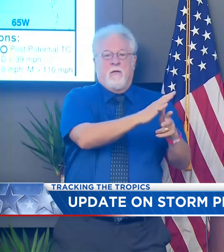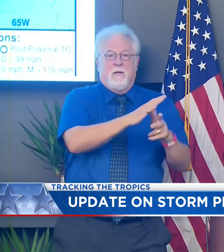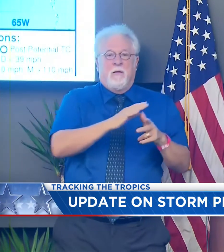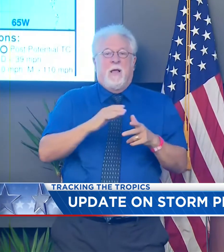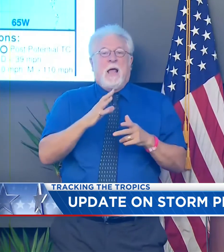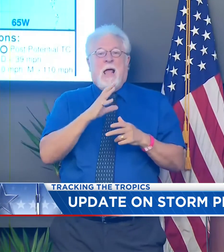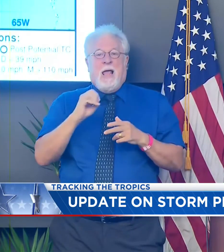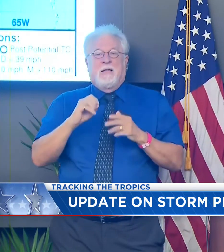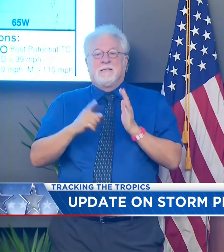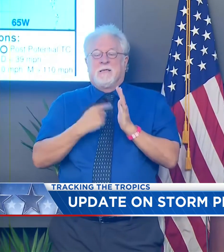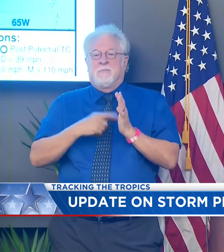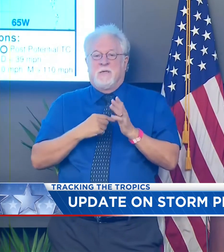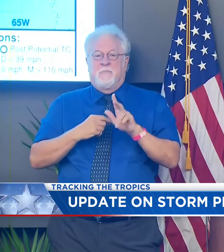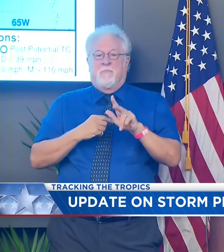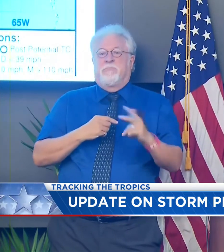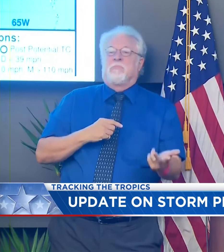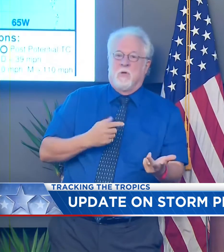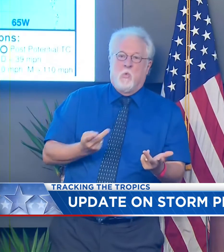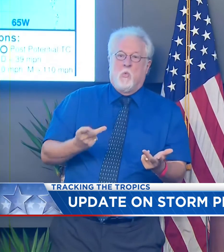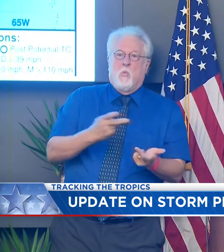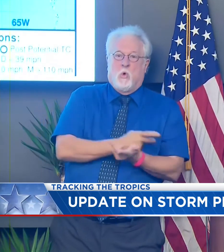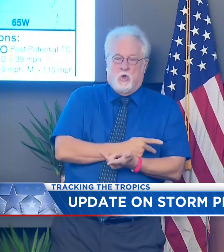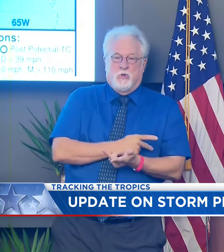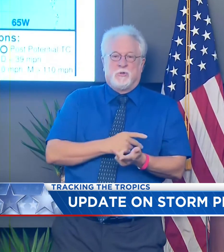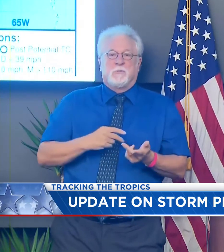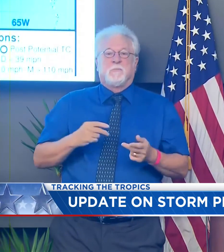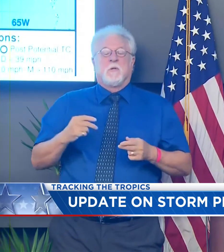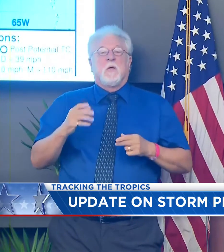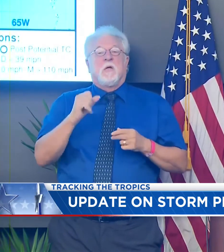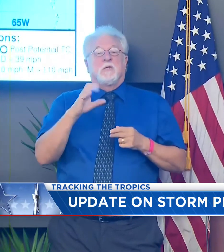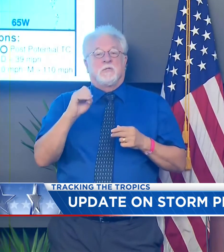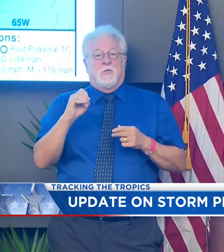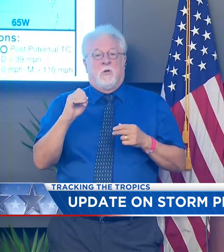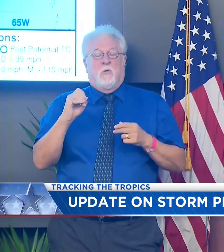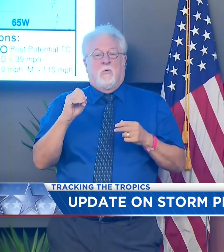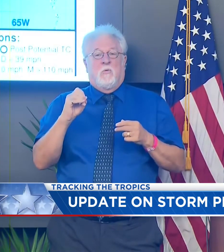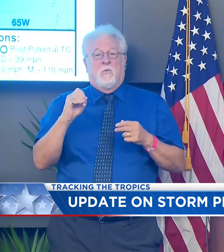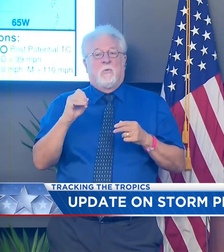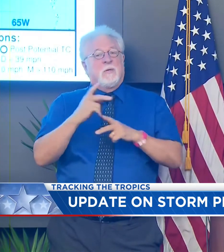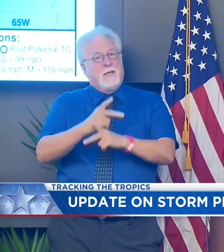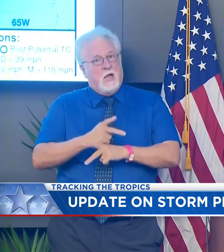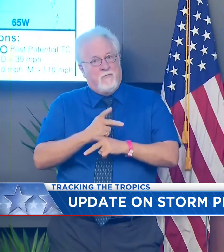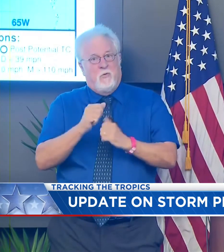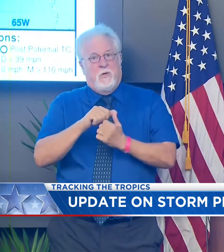QUITE OFTEN, THERE'S A CURRENT IMPERCEPTIBLE TO YOU IN THE ROAD. BUT IT DOESN'T TAKE MUCH CURRENT TO WASH YOUR VEHICLE OFF THE